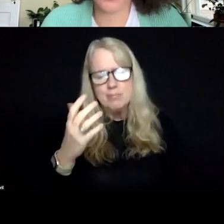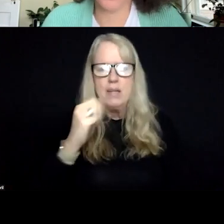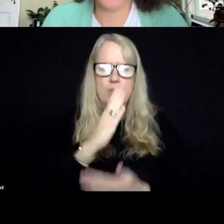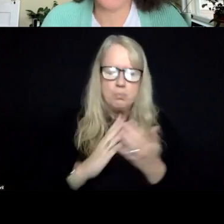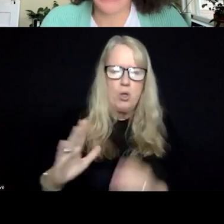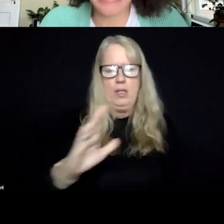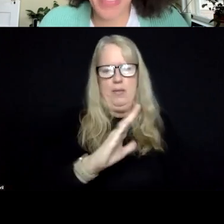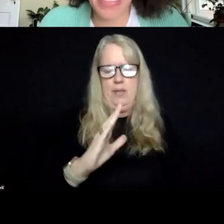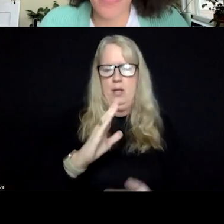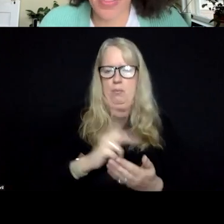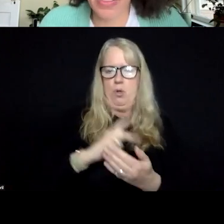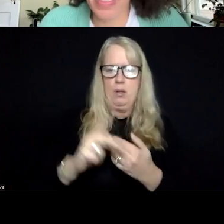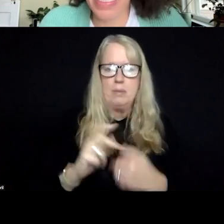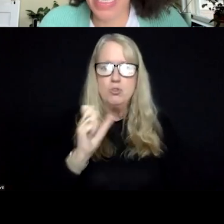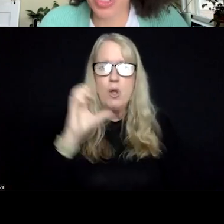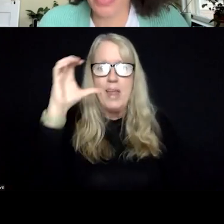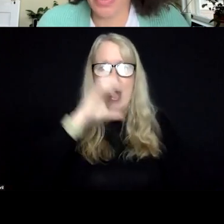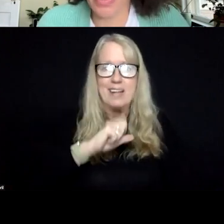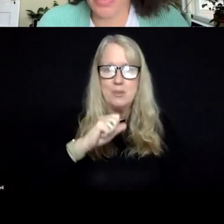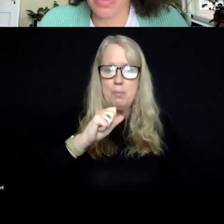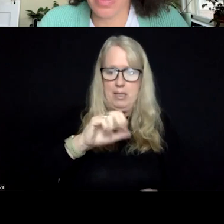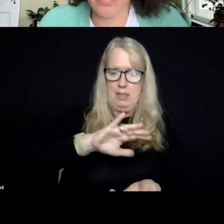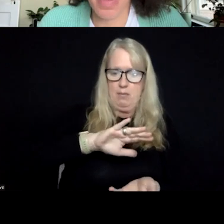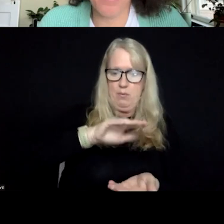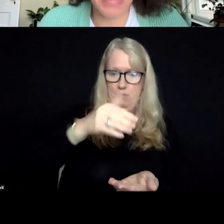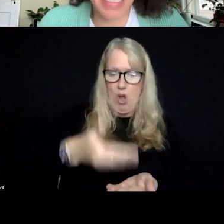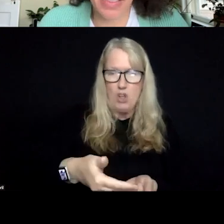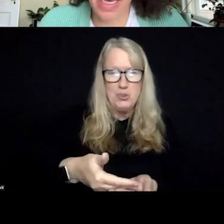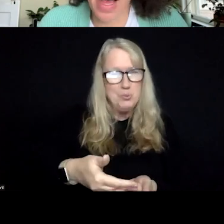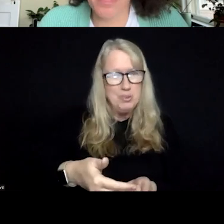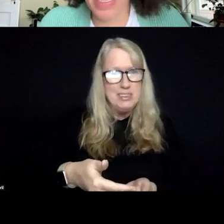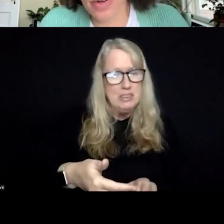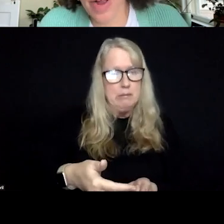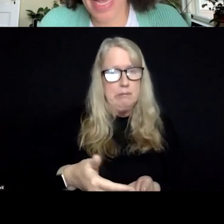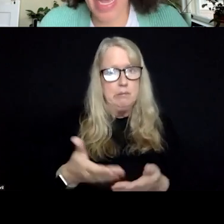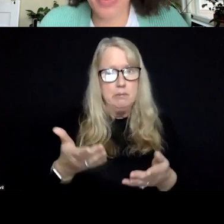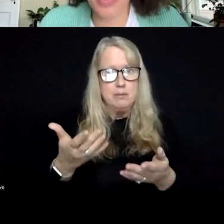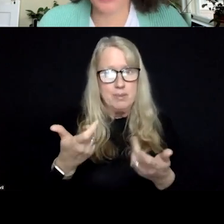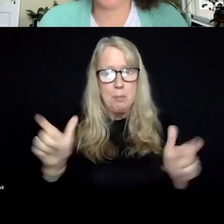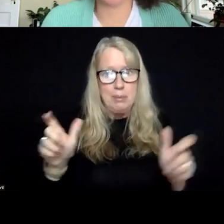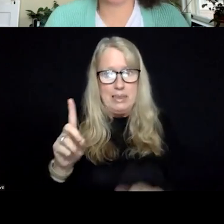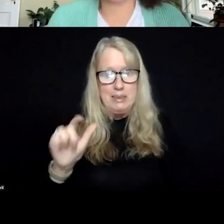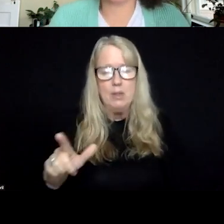SO ESTIMATED VOLUME IS A BIG DEAL. RYAN CASPER IS GOING TO COME